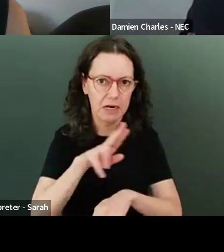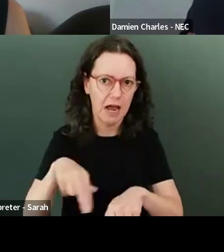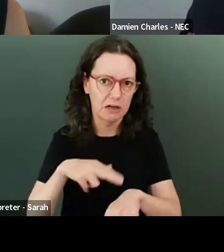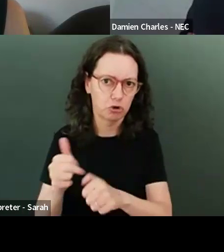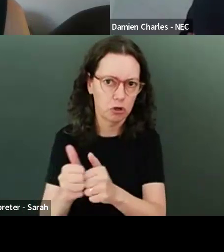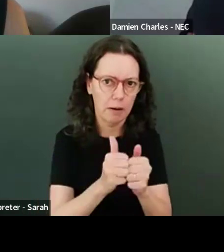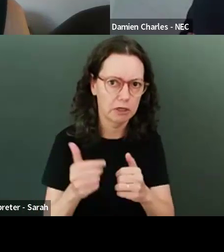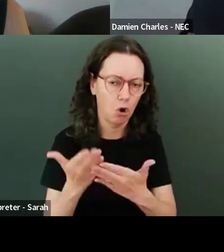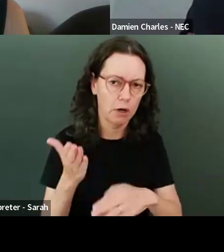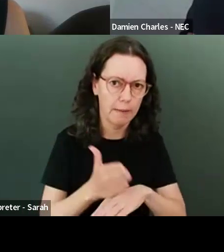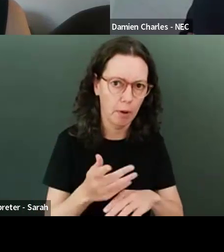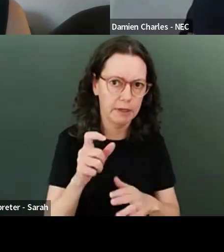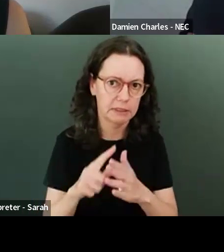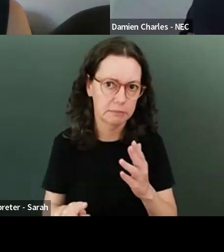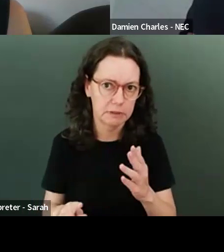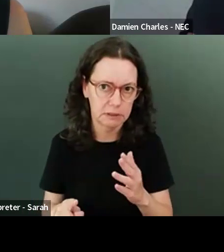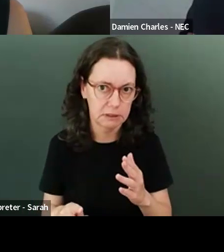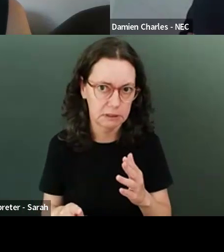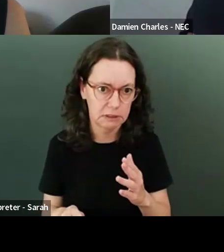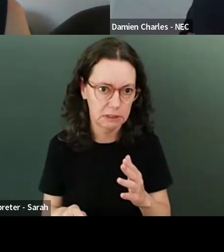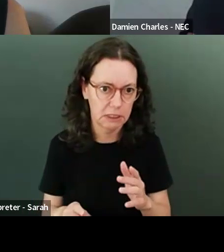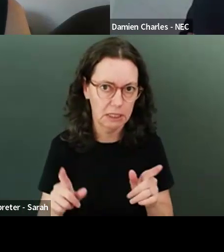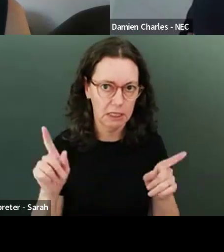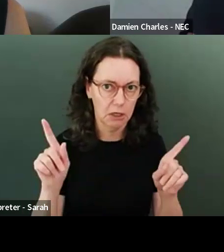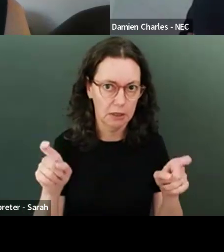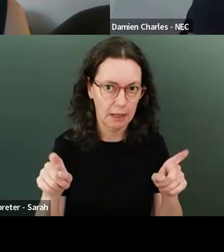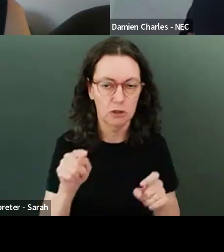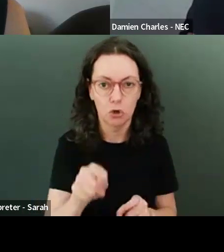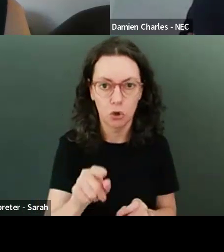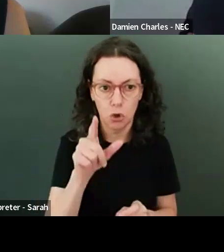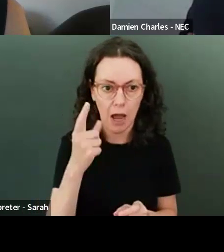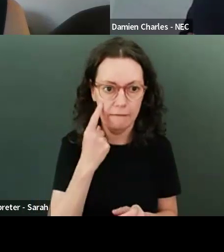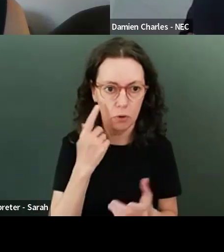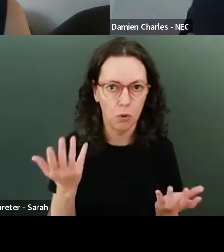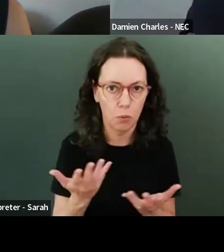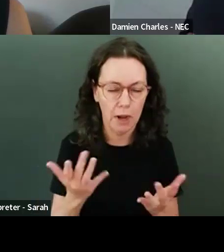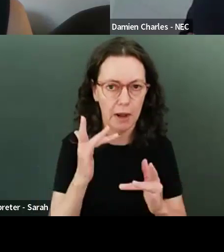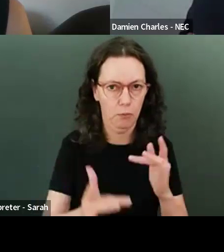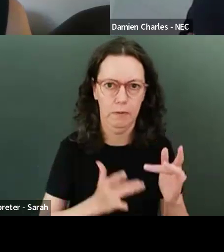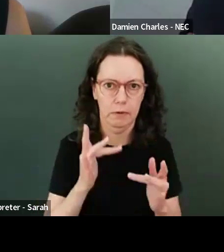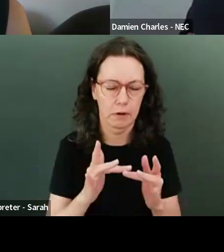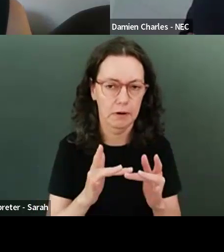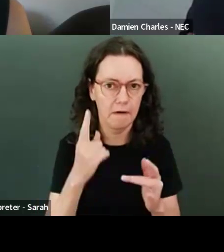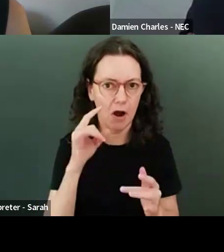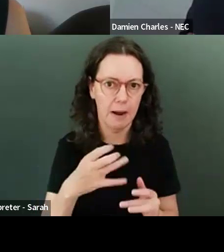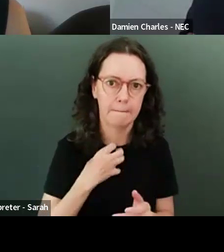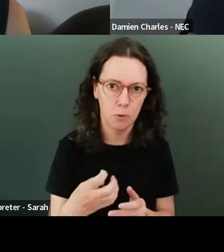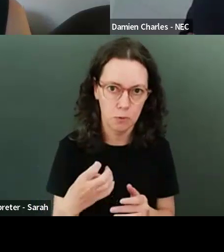Employment and Disability and you